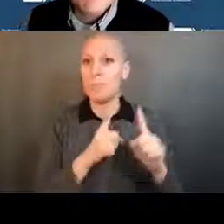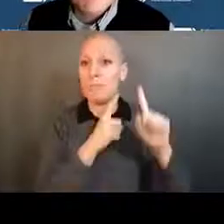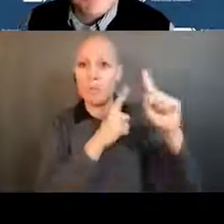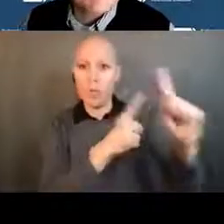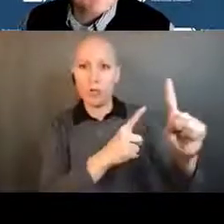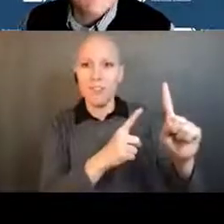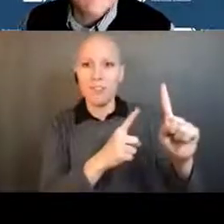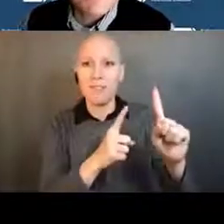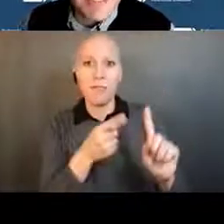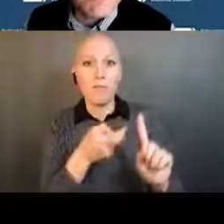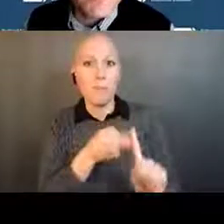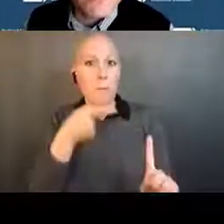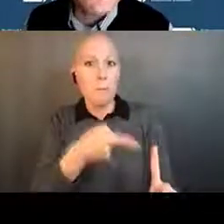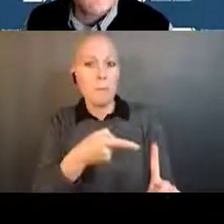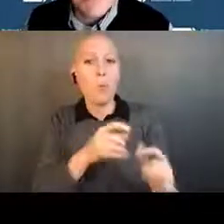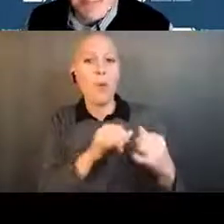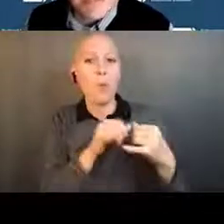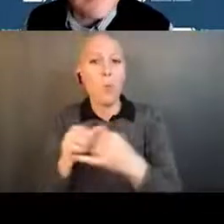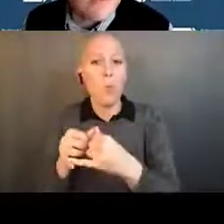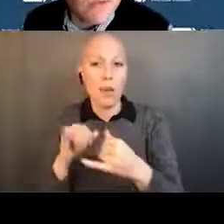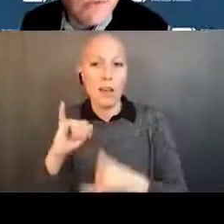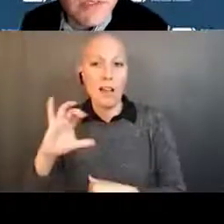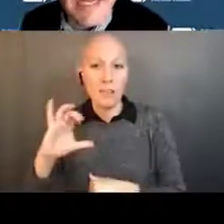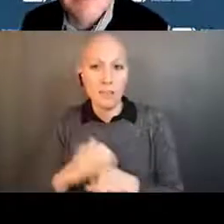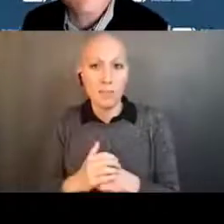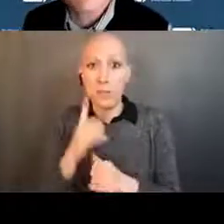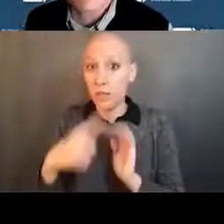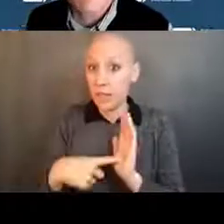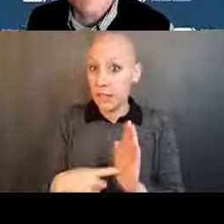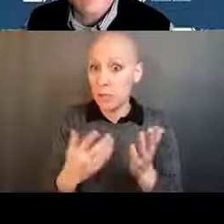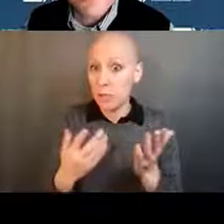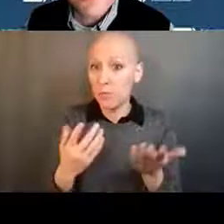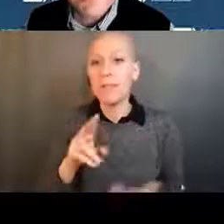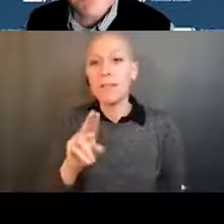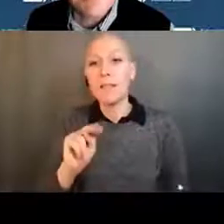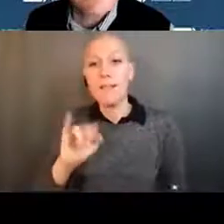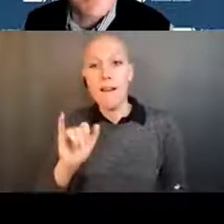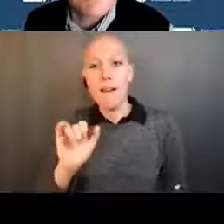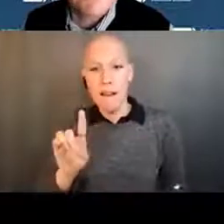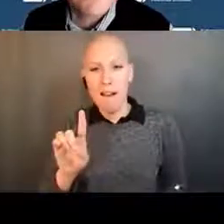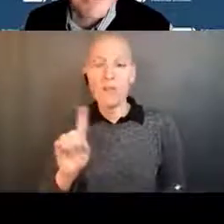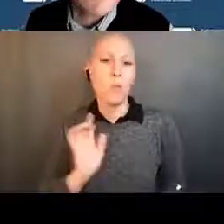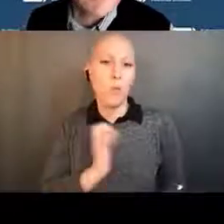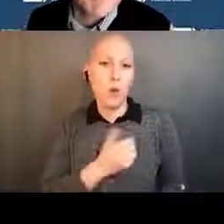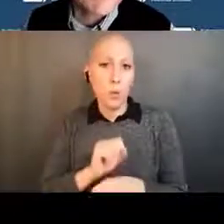Next slide. For example, NIAID, where we work, has a special interest in international collaborations,